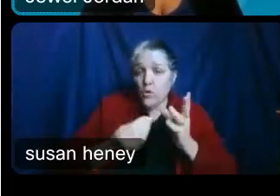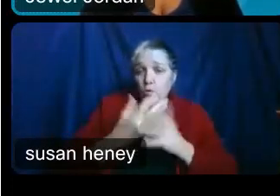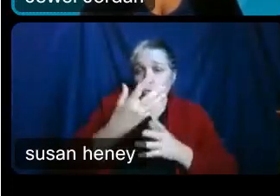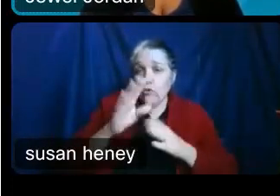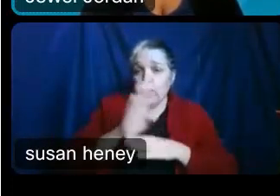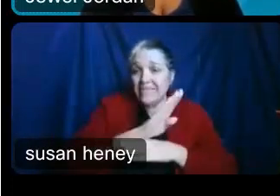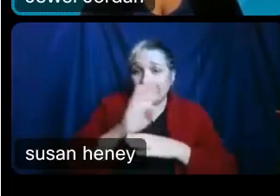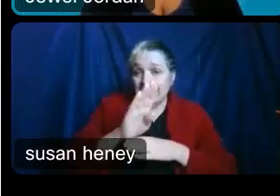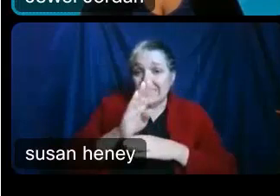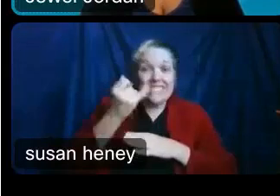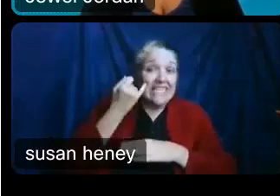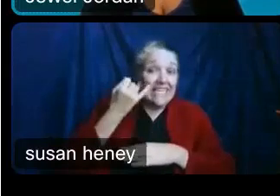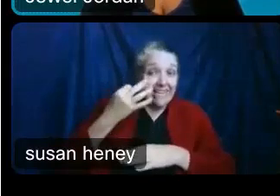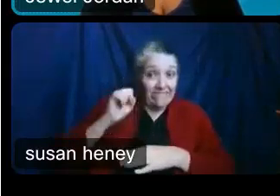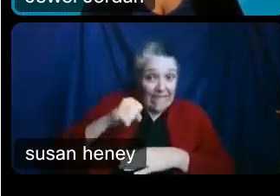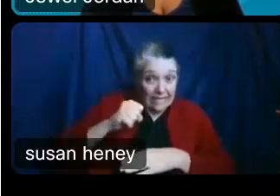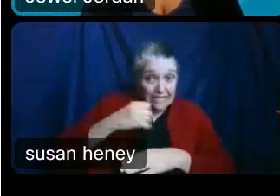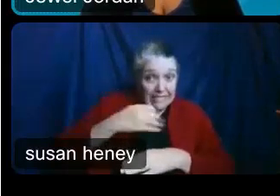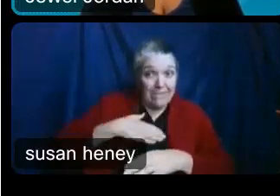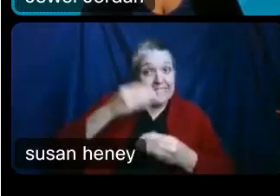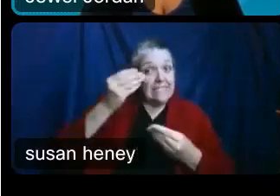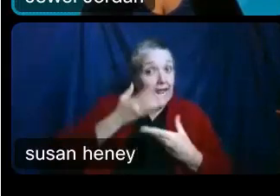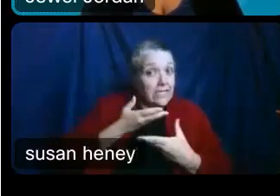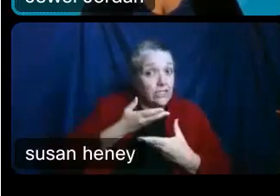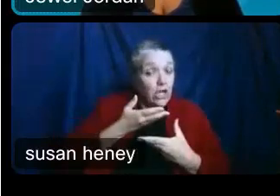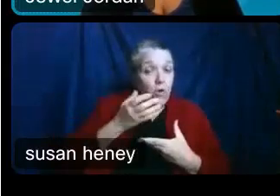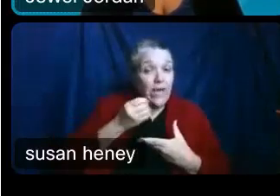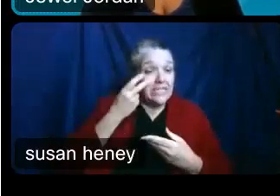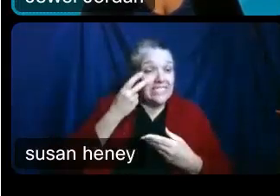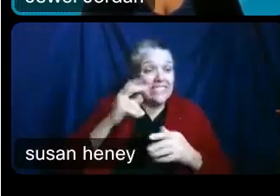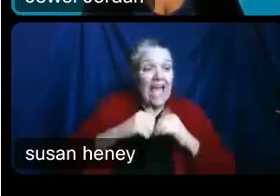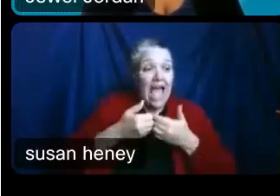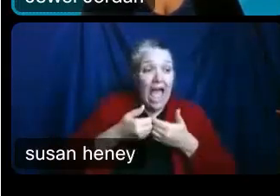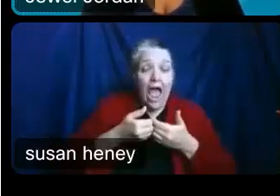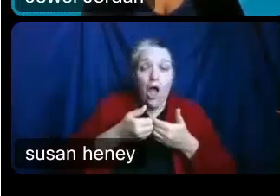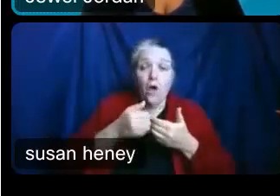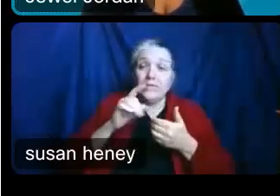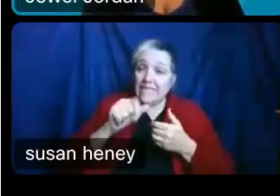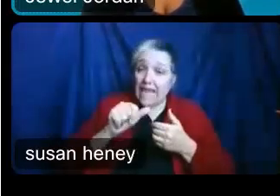your story to let us know and to explore how data enthusiasts across the country are using